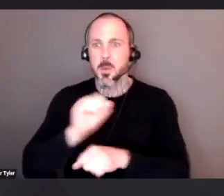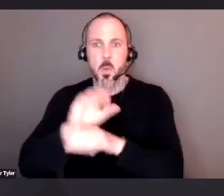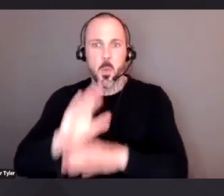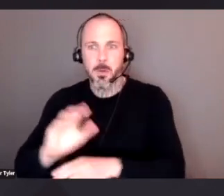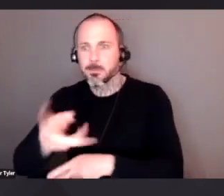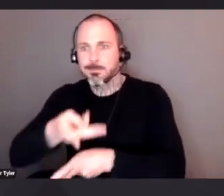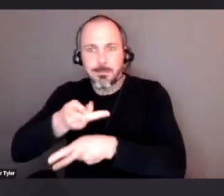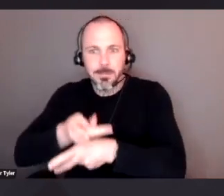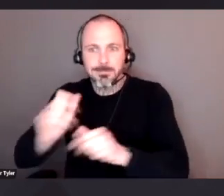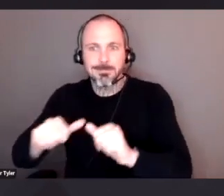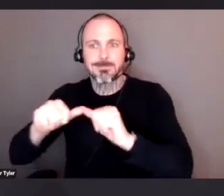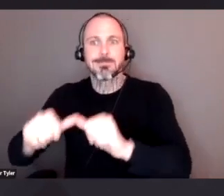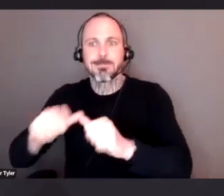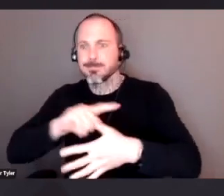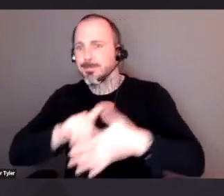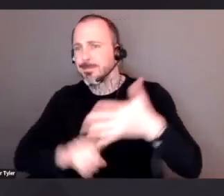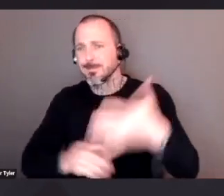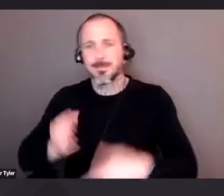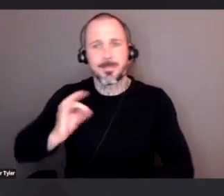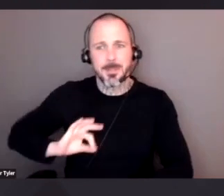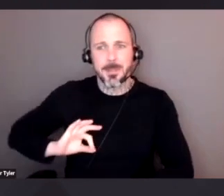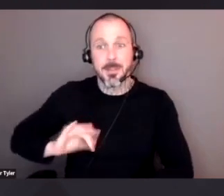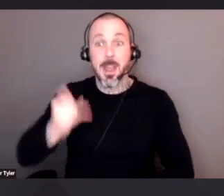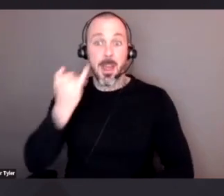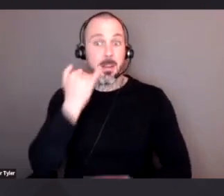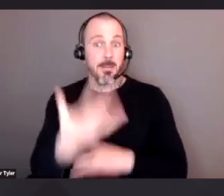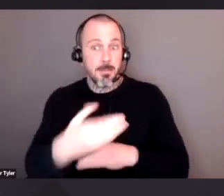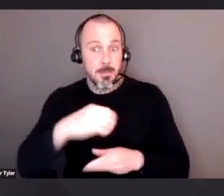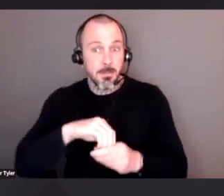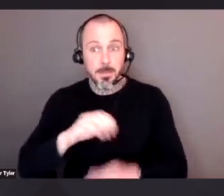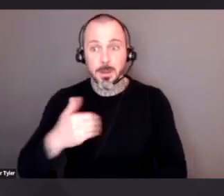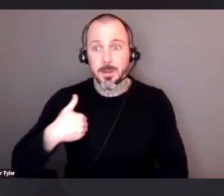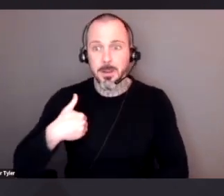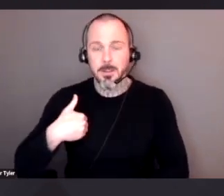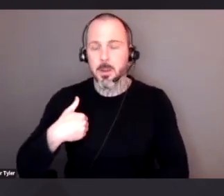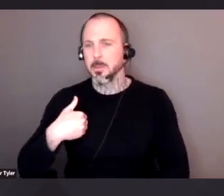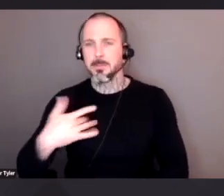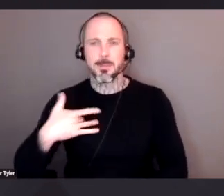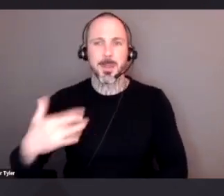When employees who hold different identities and perspectives share their opinions, experiences,